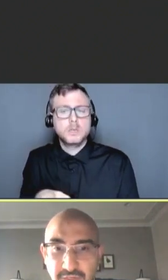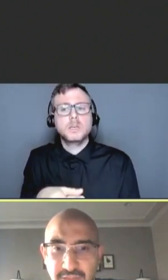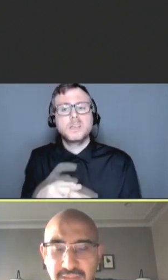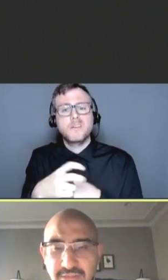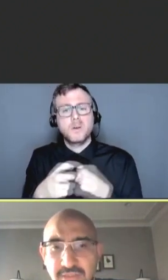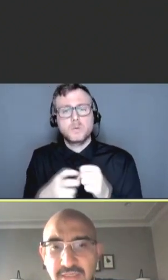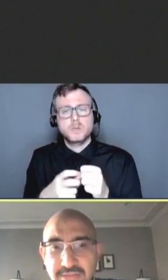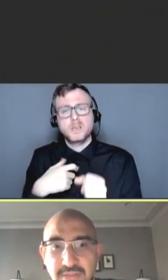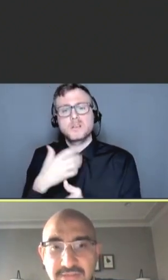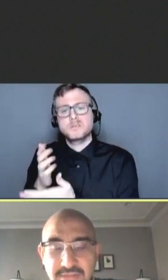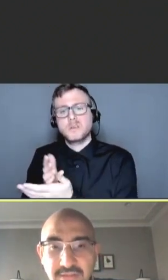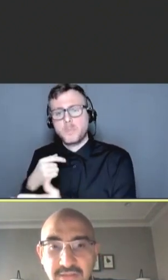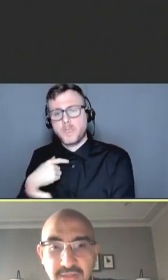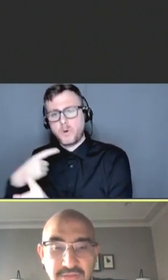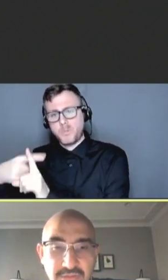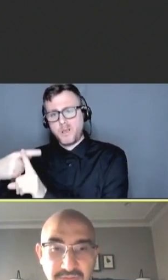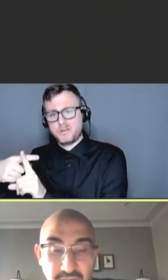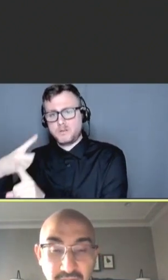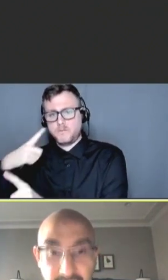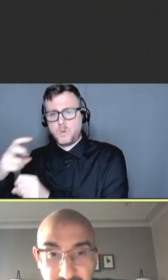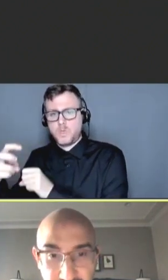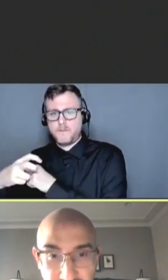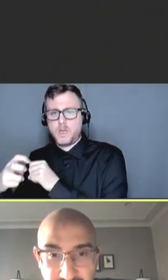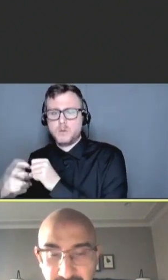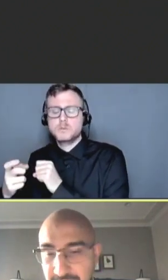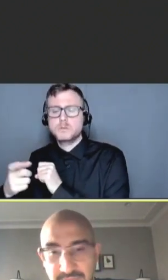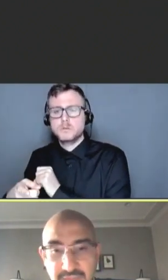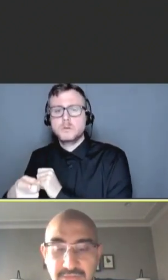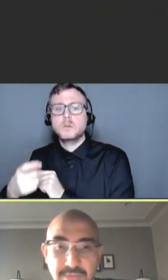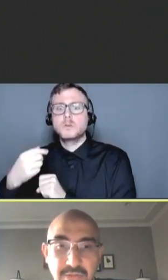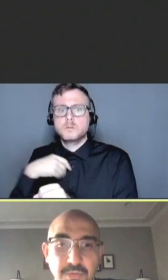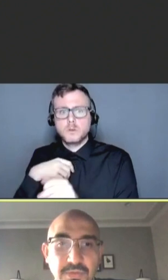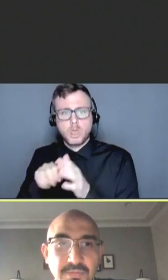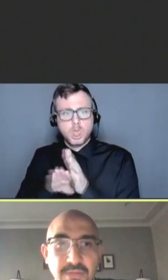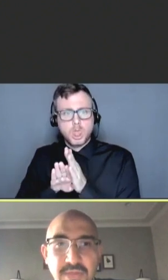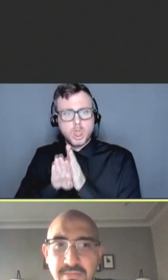the virus. And you -- as you can see, there is a large increase in, as we've been reported by many,